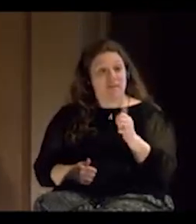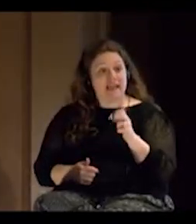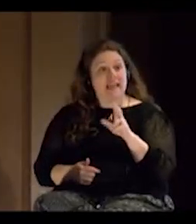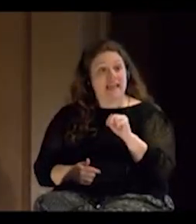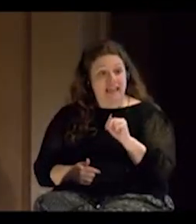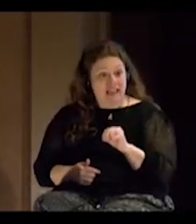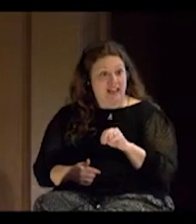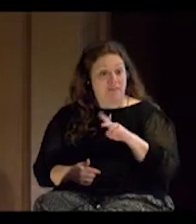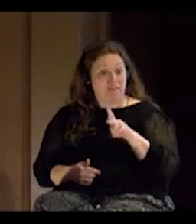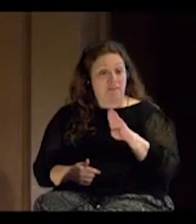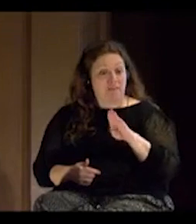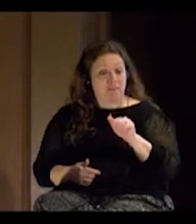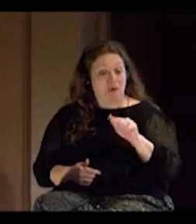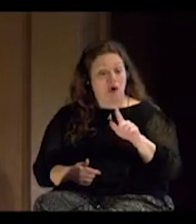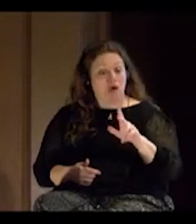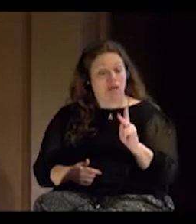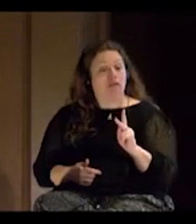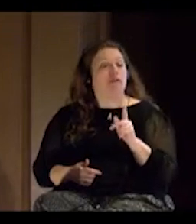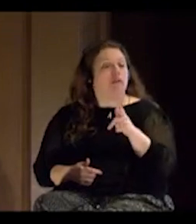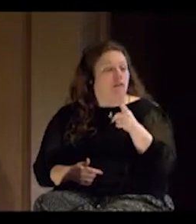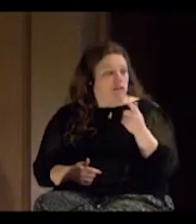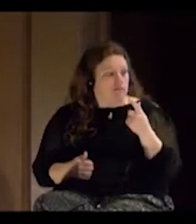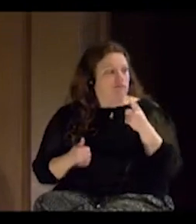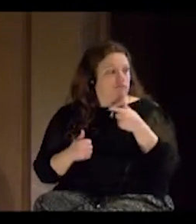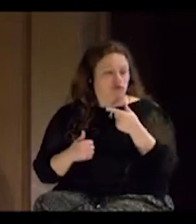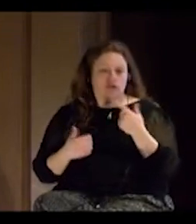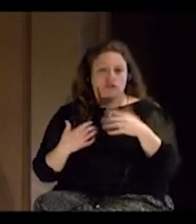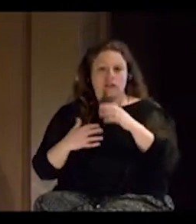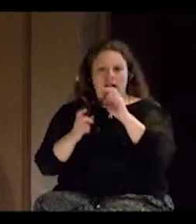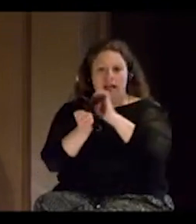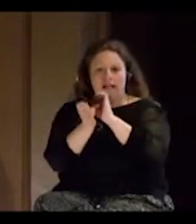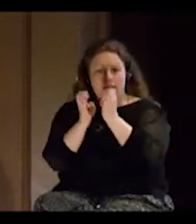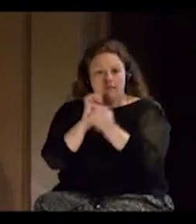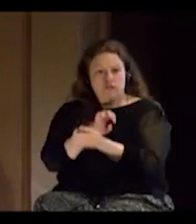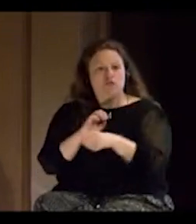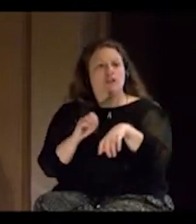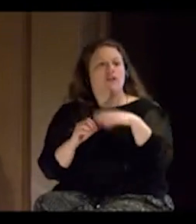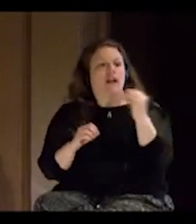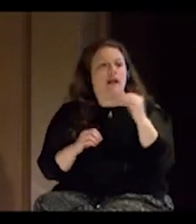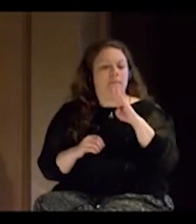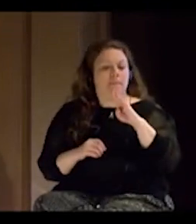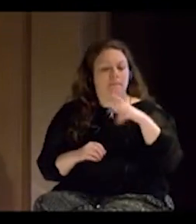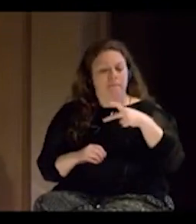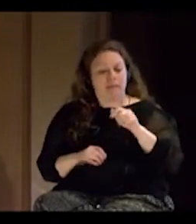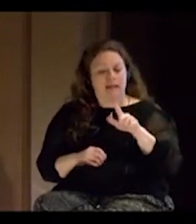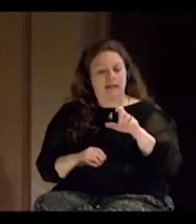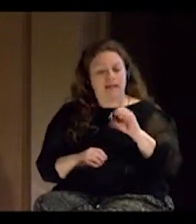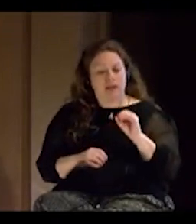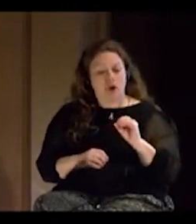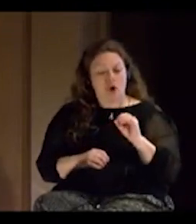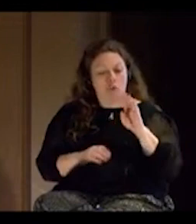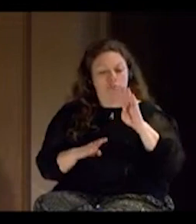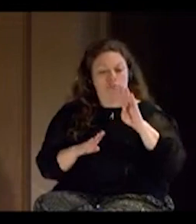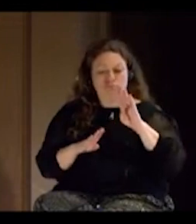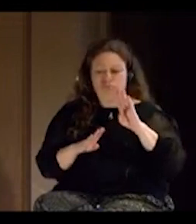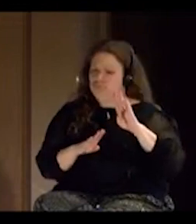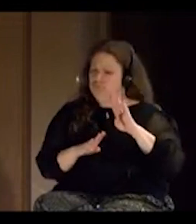Meghan is a postdoctoral fellow in the evolutionary and paleobiology group at the National Museum in Oslo, Norway.